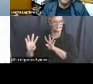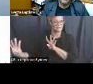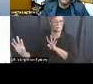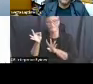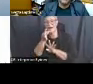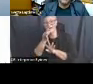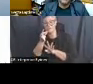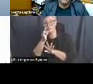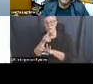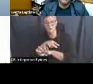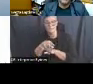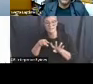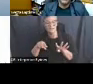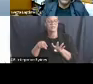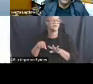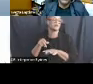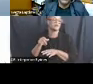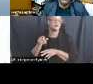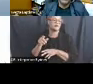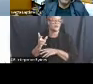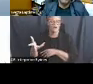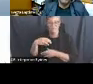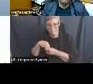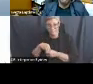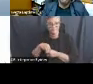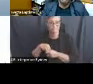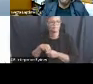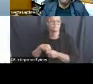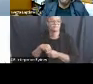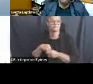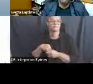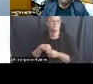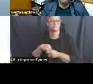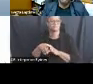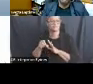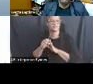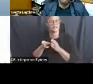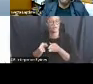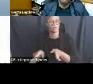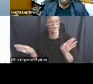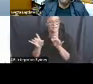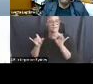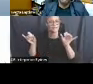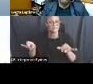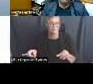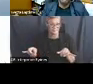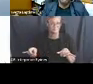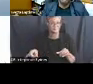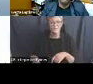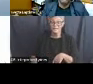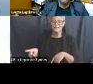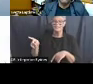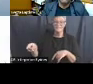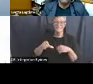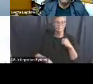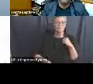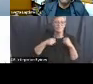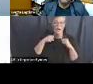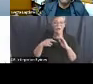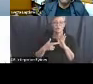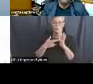that work and make up the statewide system. She is incredibly proud to represent them in her voice of